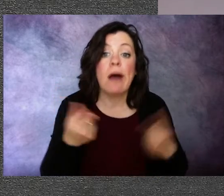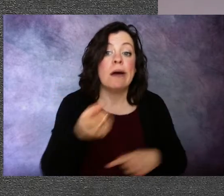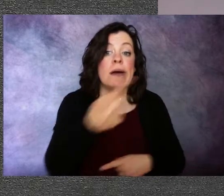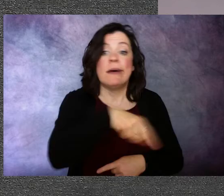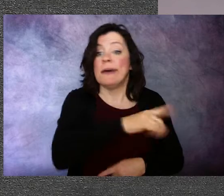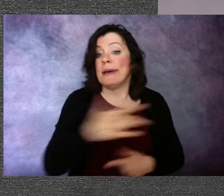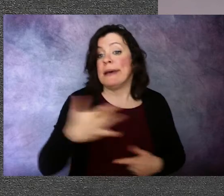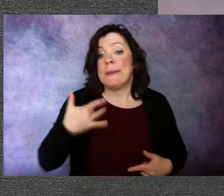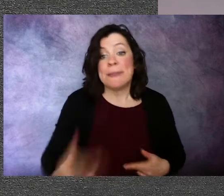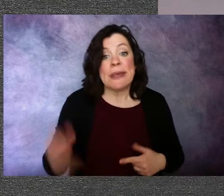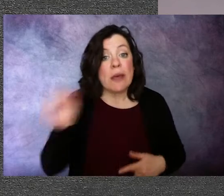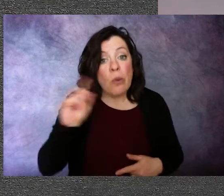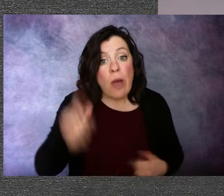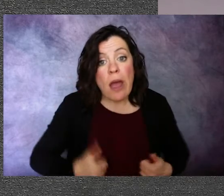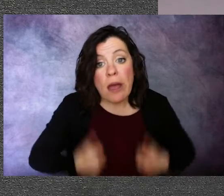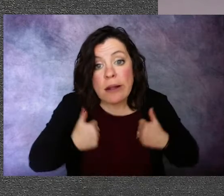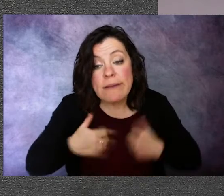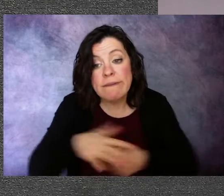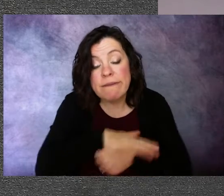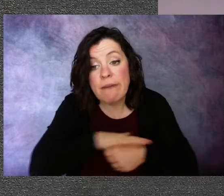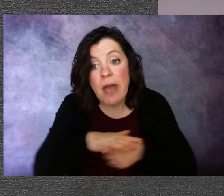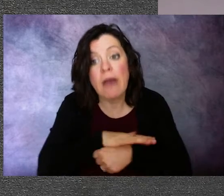where they might've lived or how they lived.